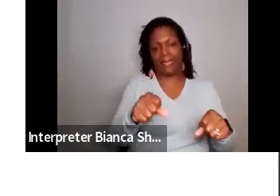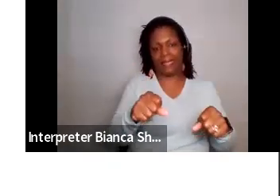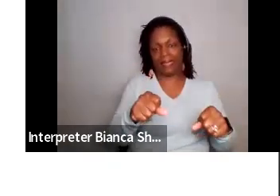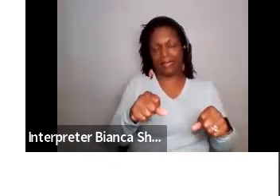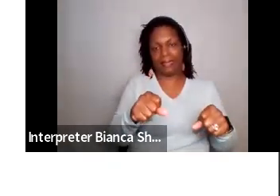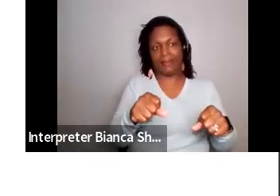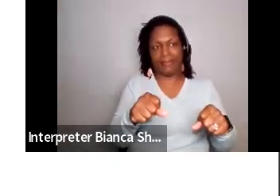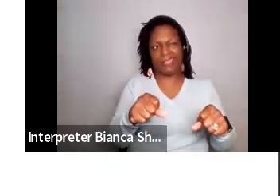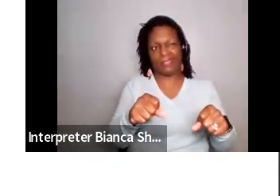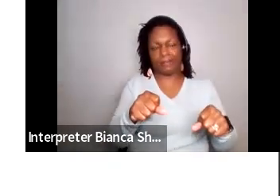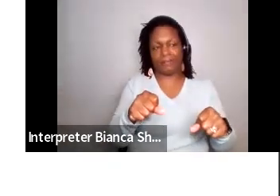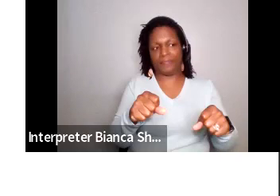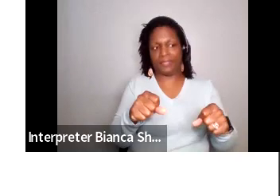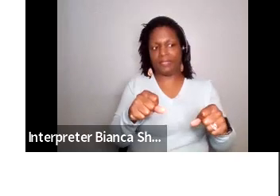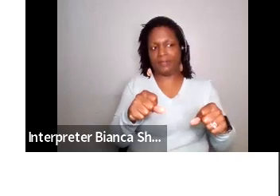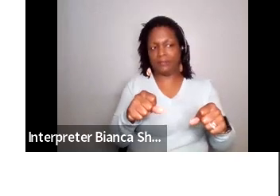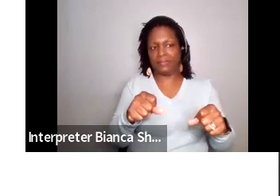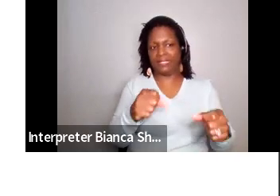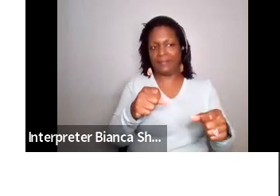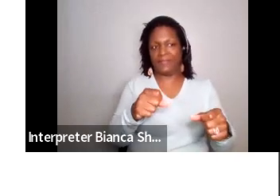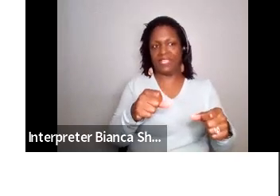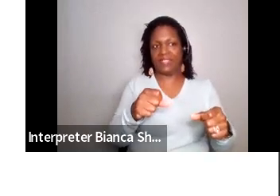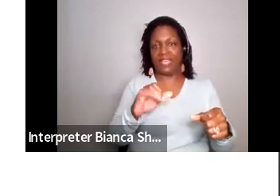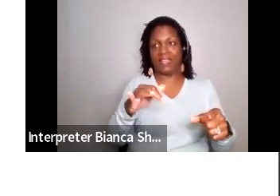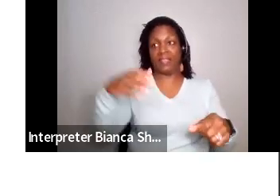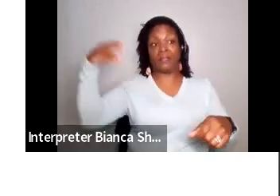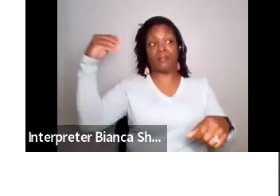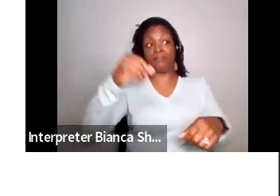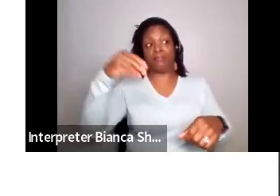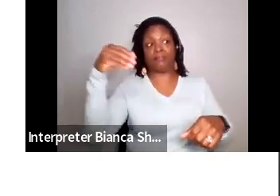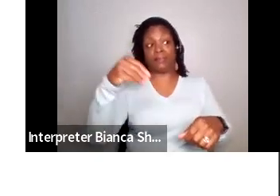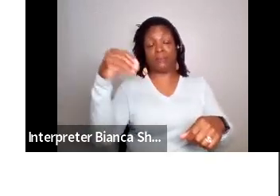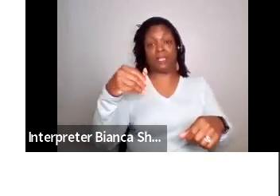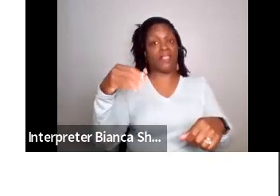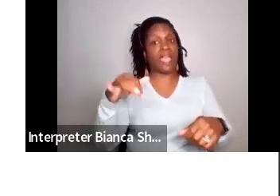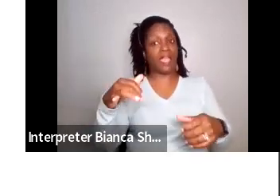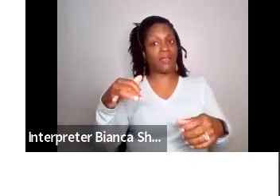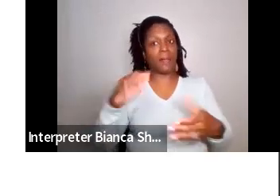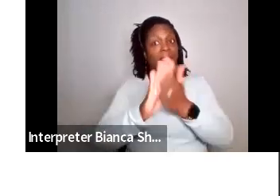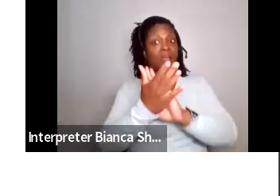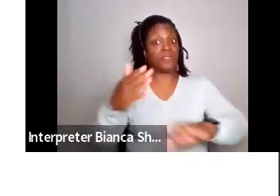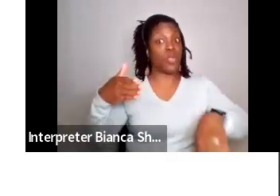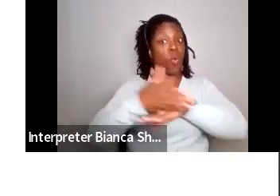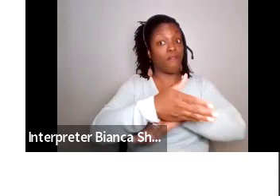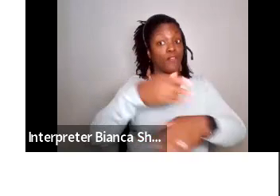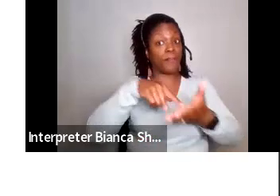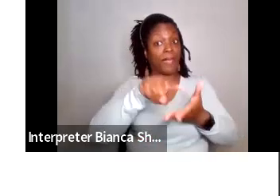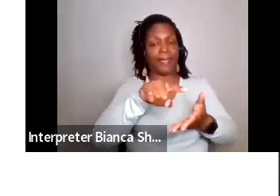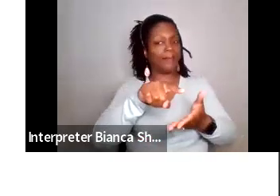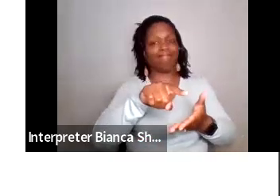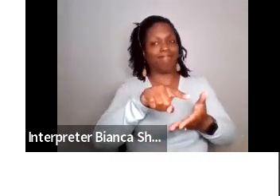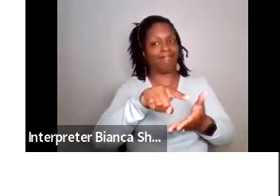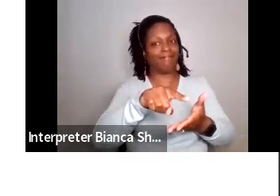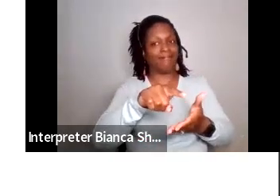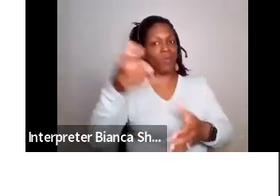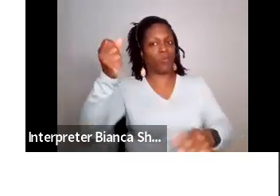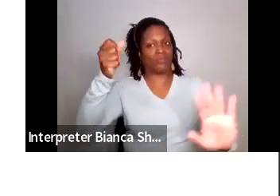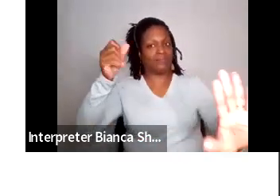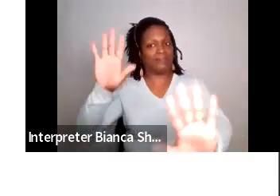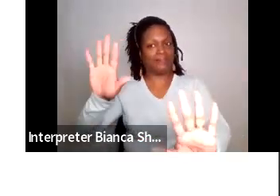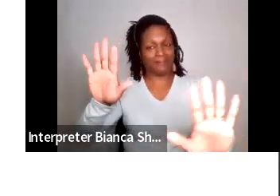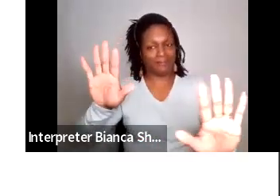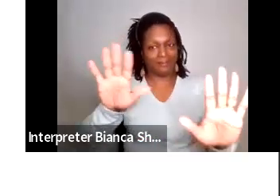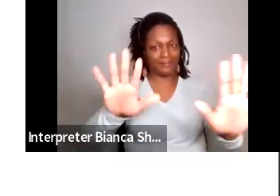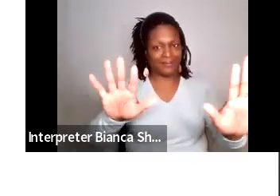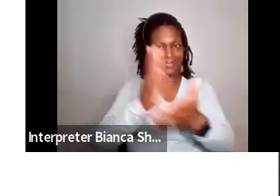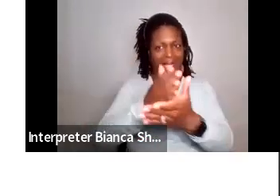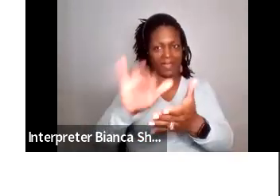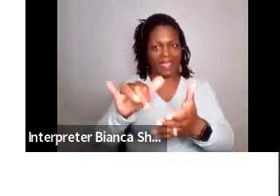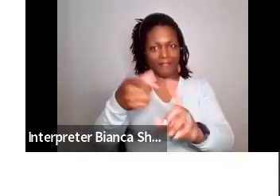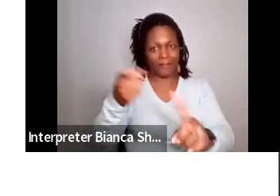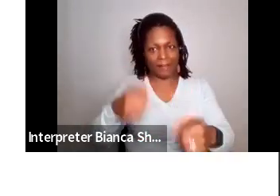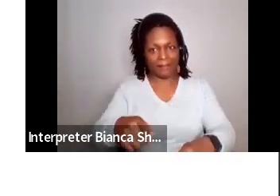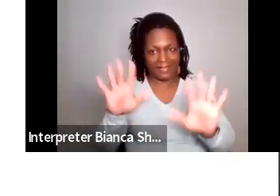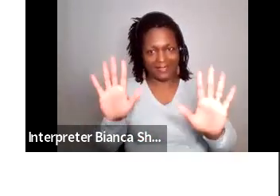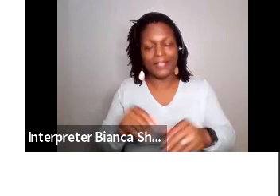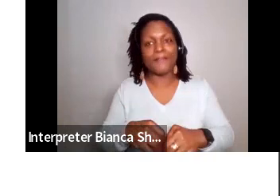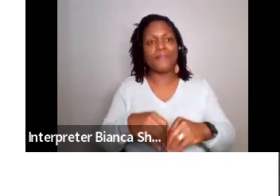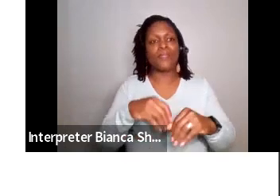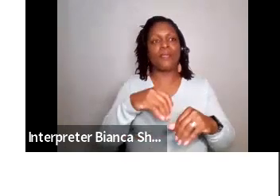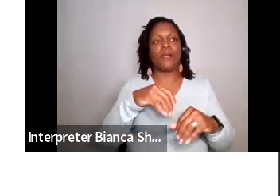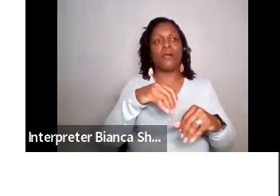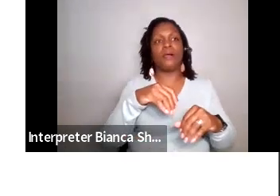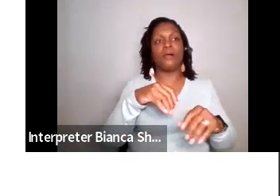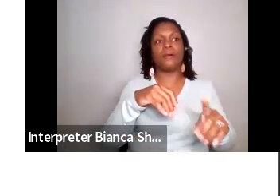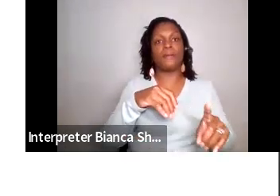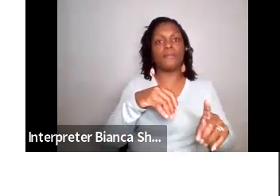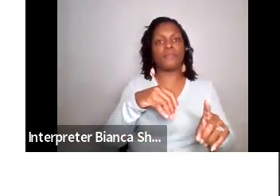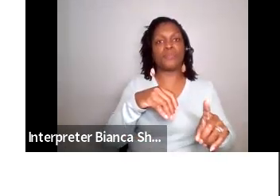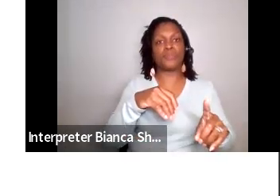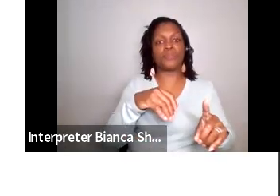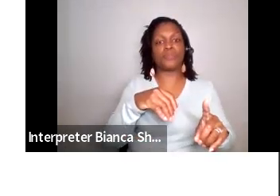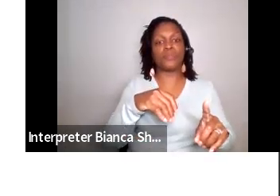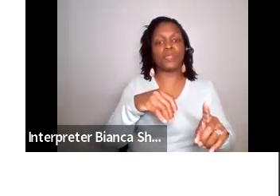which an overpayment. of benefits might occur. and that's. That's the ultimate thing here. part of what we're doing is to good. Tell the myths of misconceptions. about Why individuals may have had